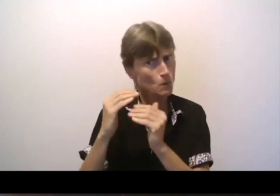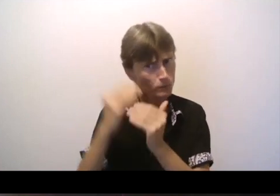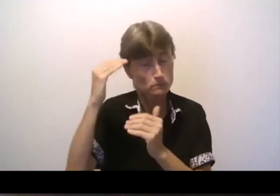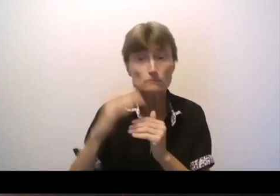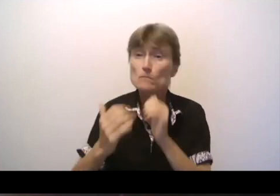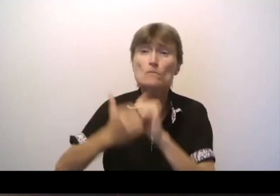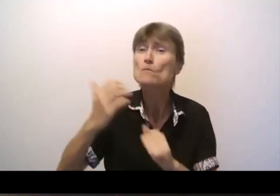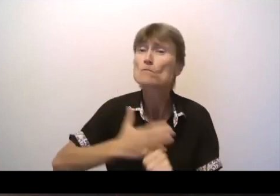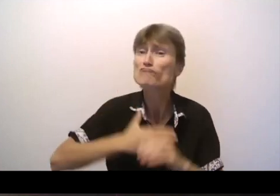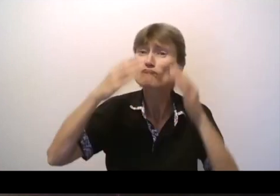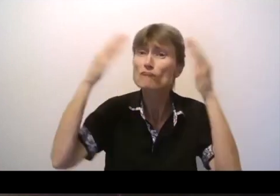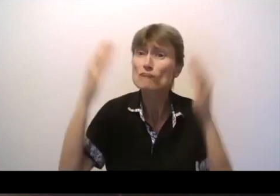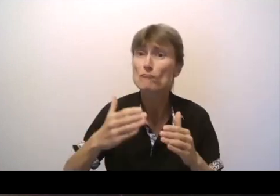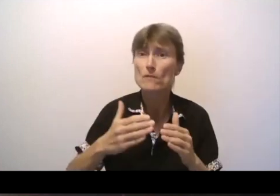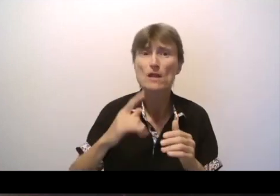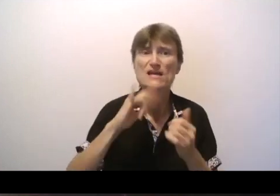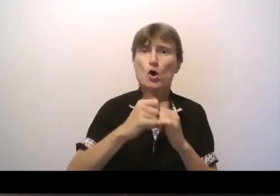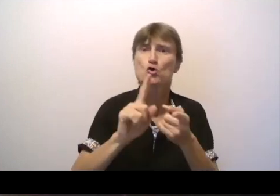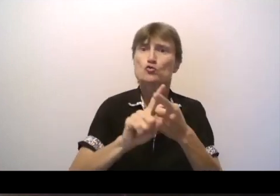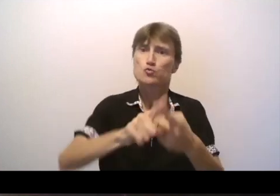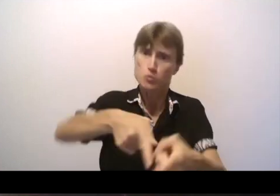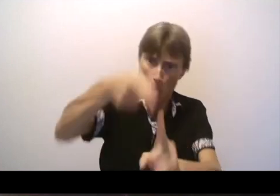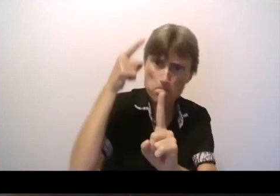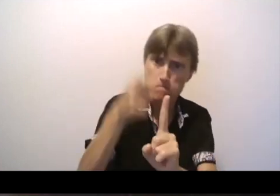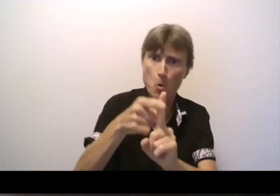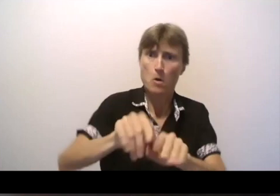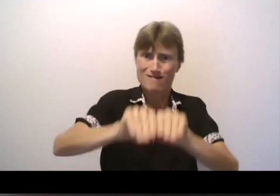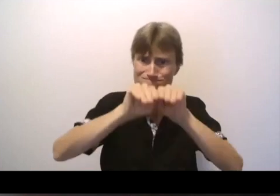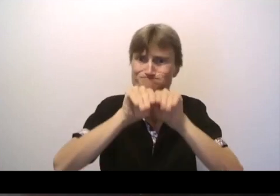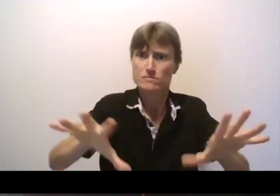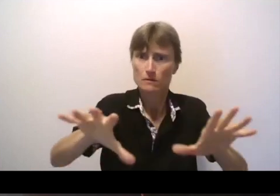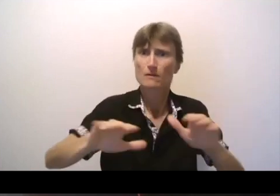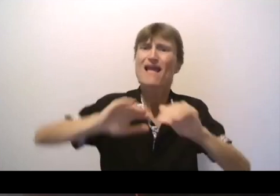major message making and the idea of how to build consensus on an issue